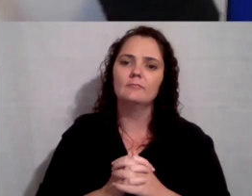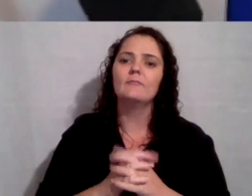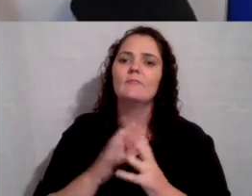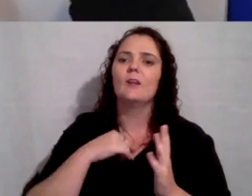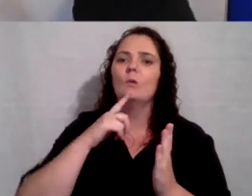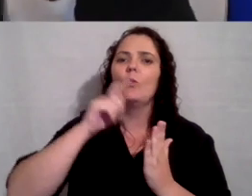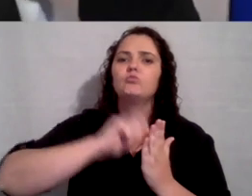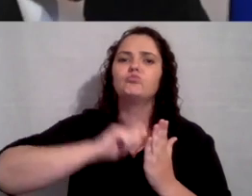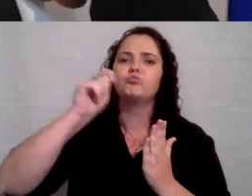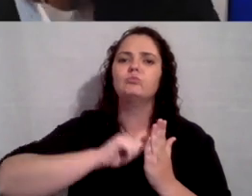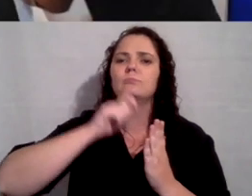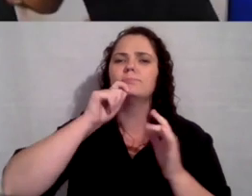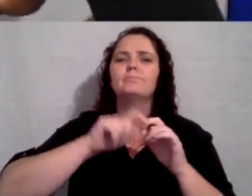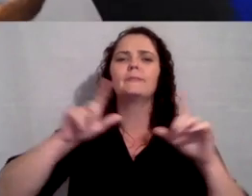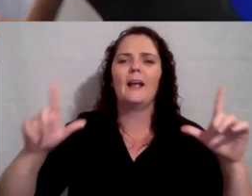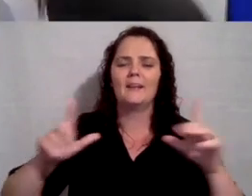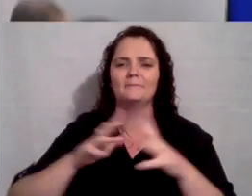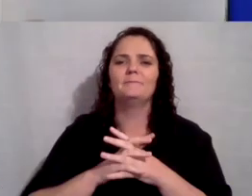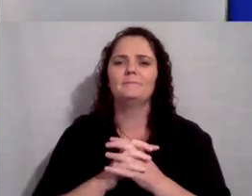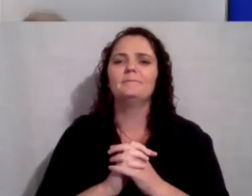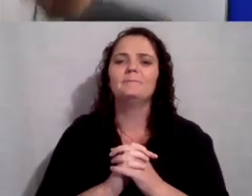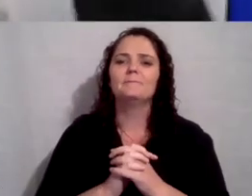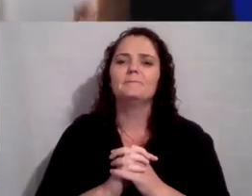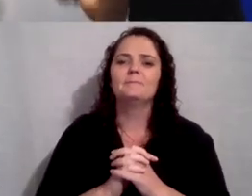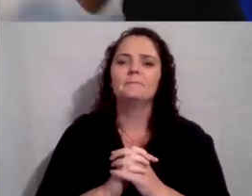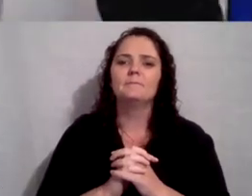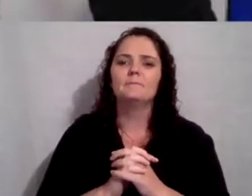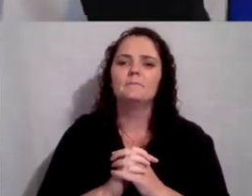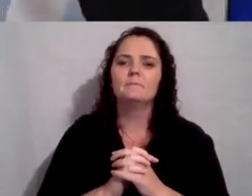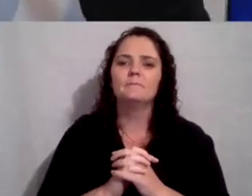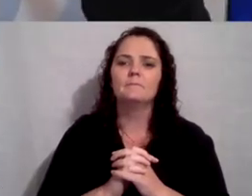there, give myself a bigger field so hopefully it's easier